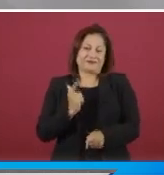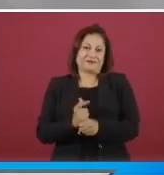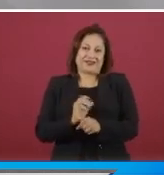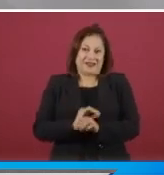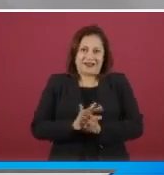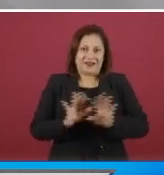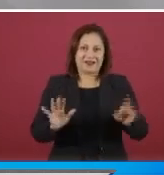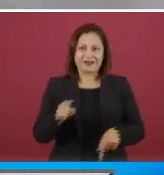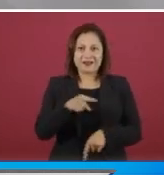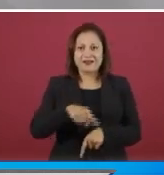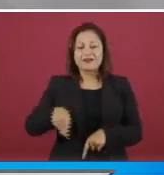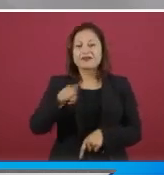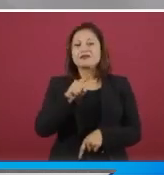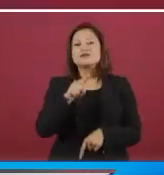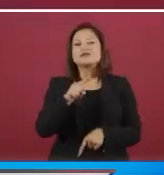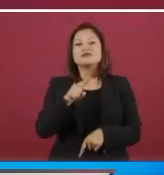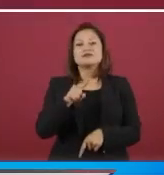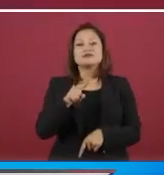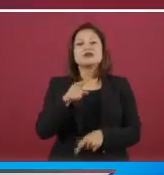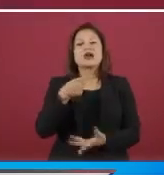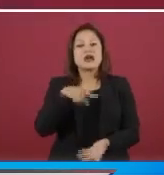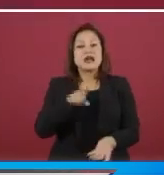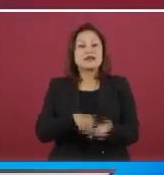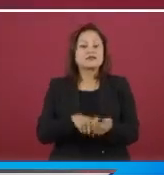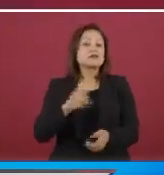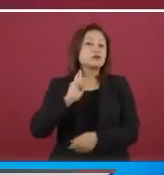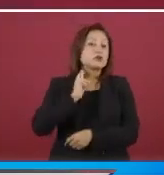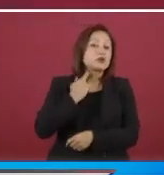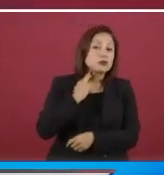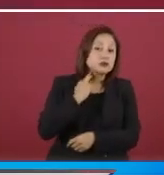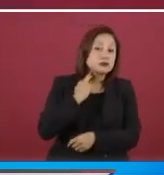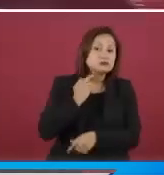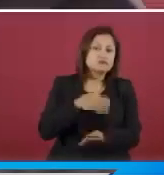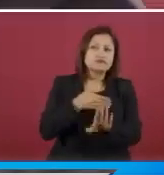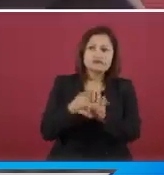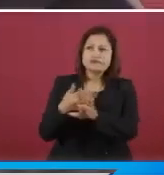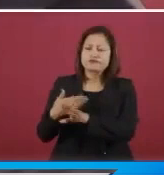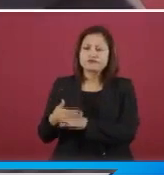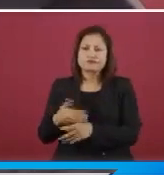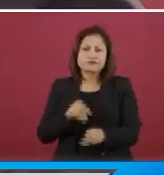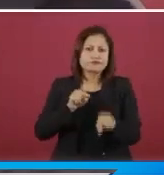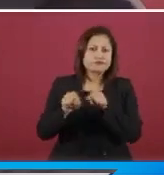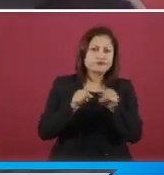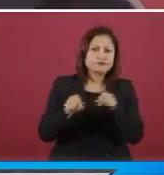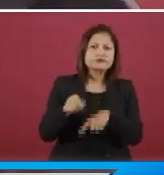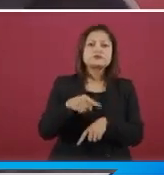In Mexico there is a delay in communication and interconnection progress is made in the commitment to interconnect the country